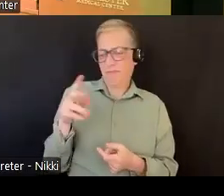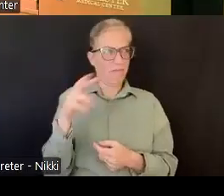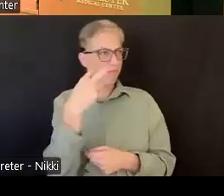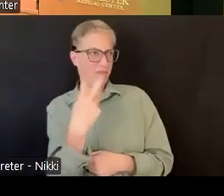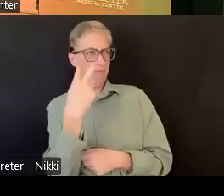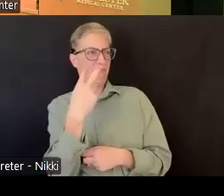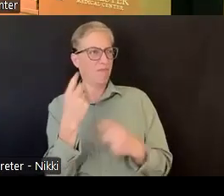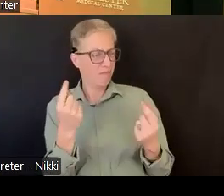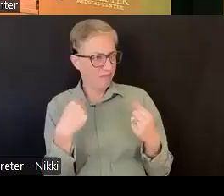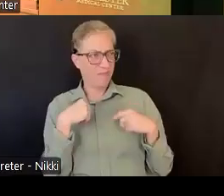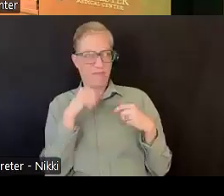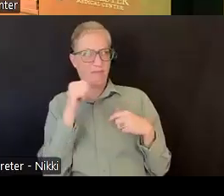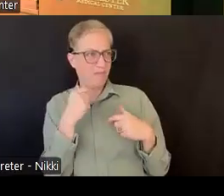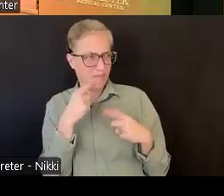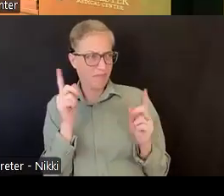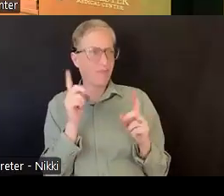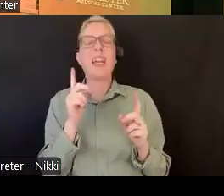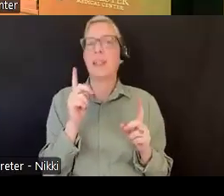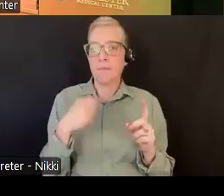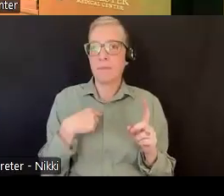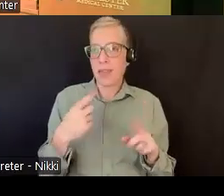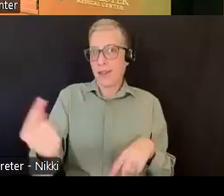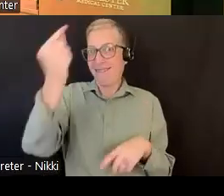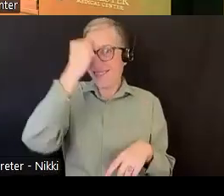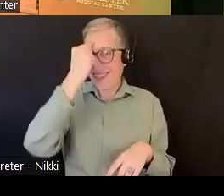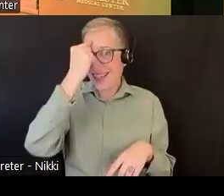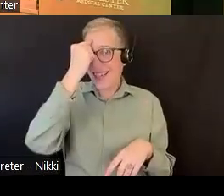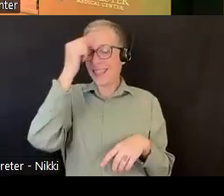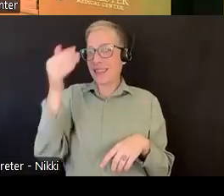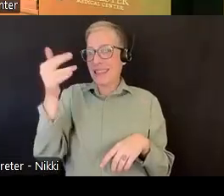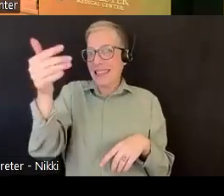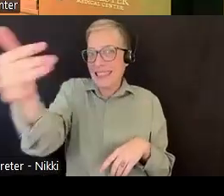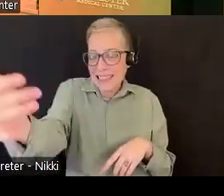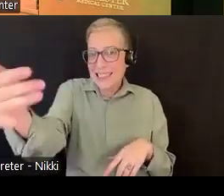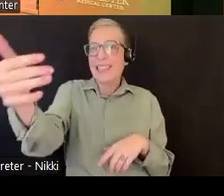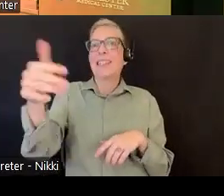schools ahead is going to shift from classroom work to experiential sort of but you have to